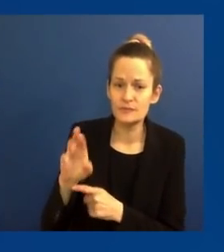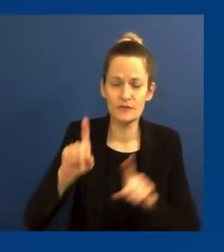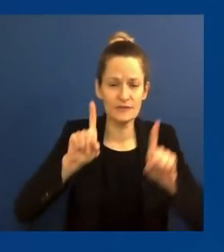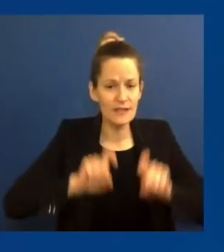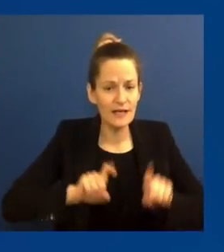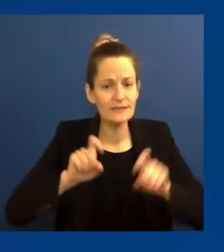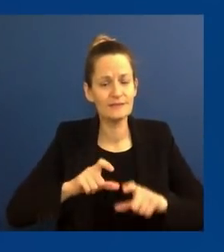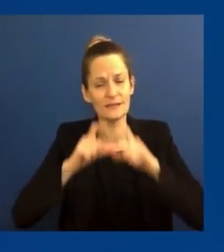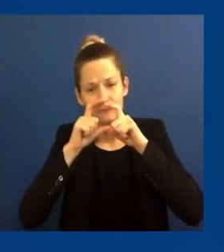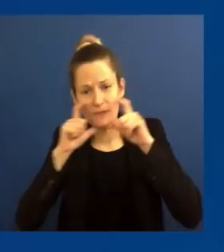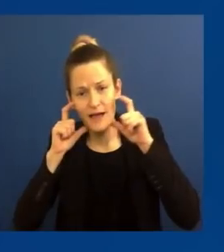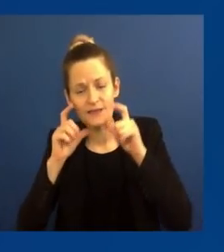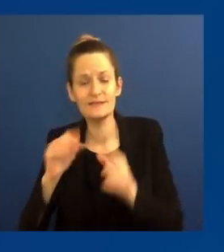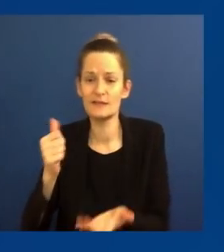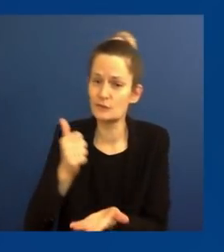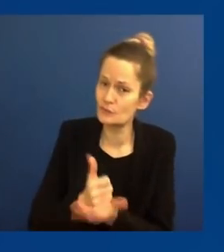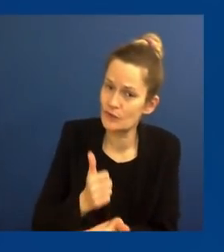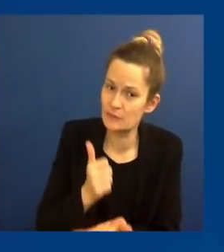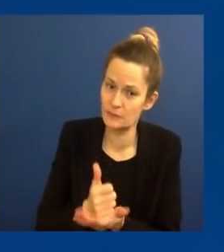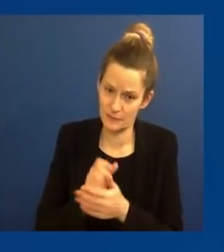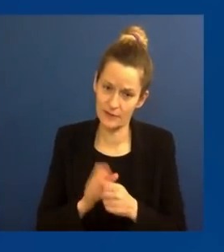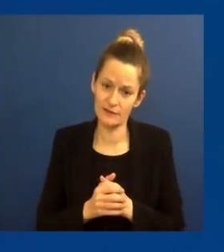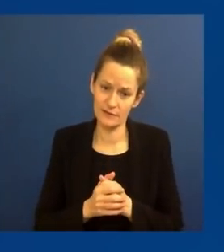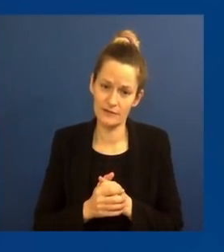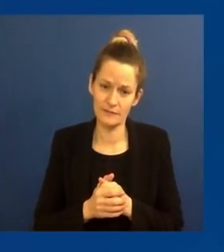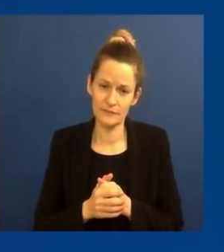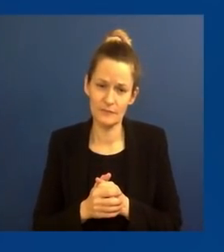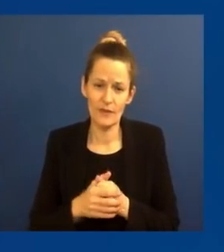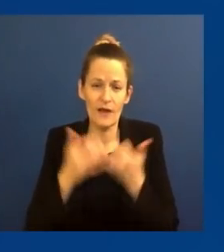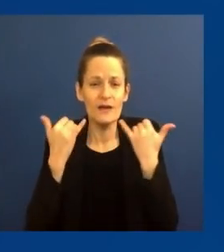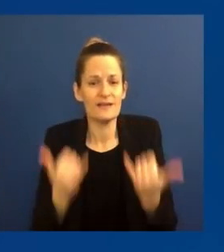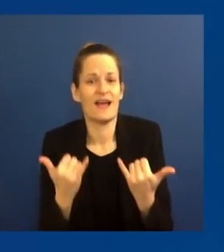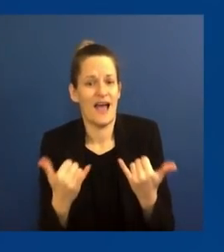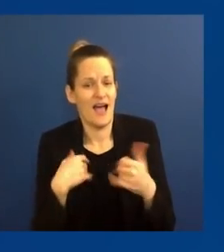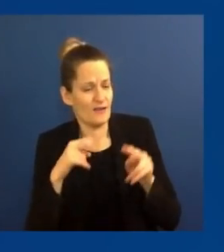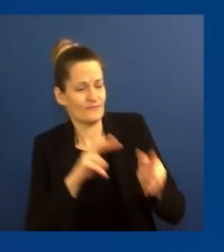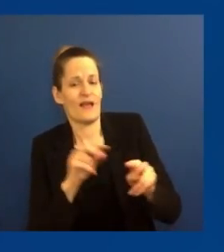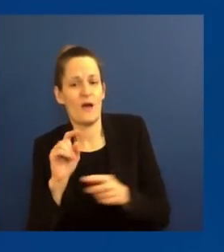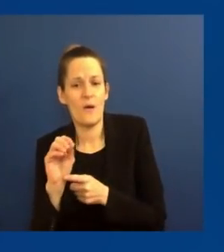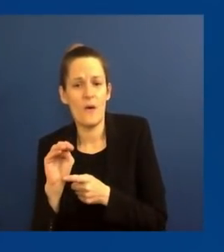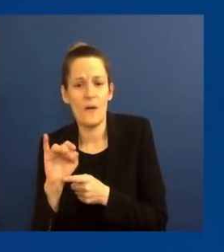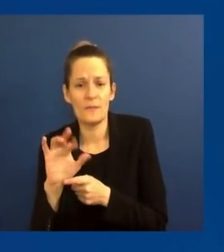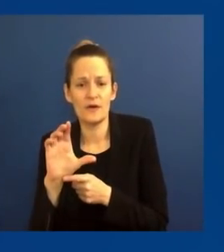And even as we face the extremely transmissible Omicron, we see that these tools are working.